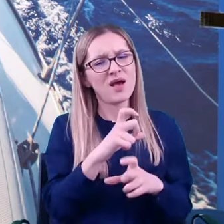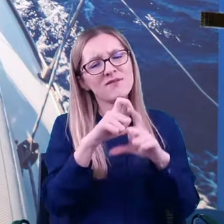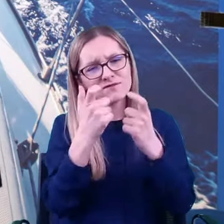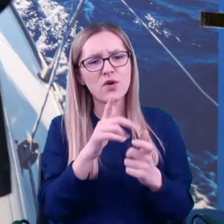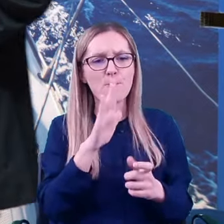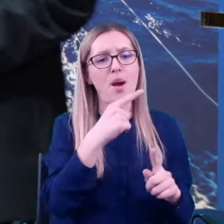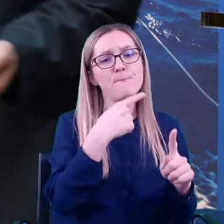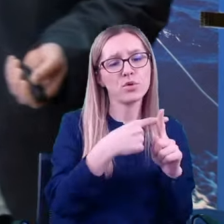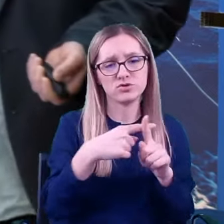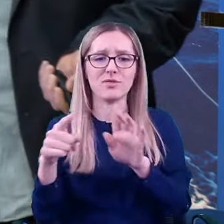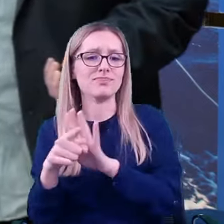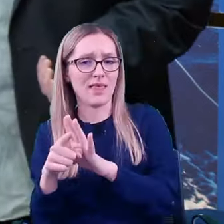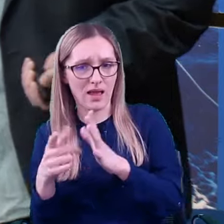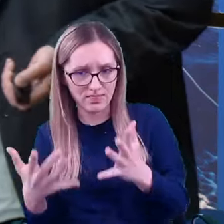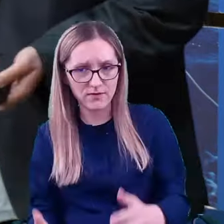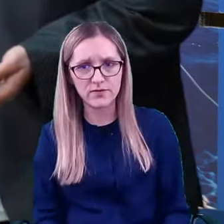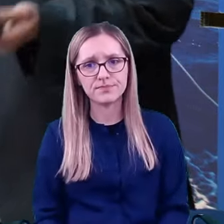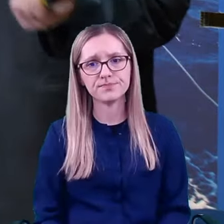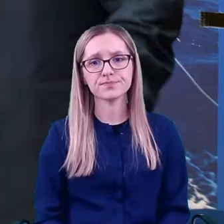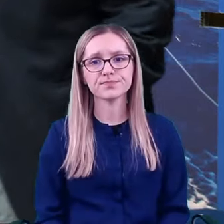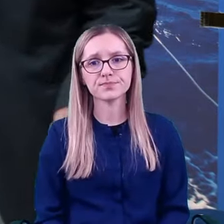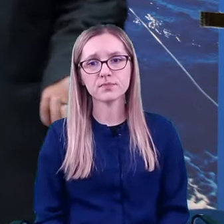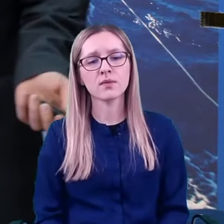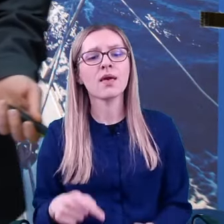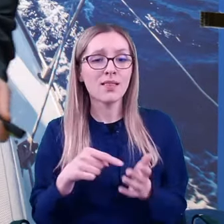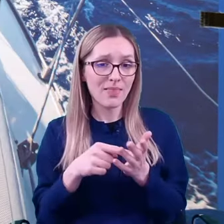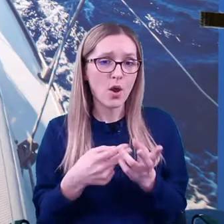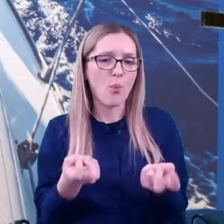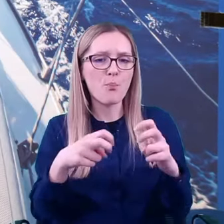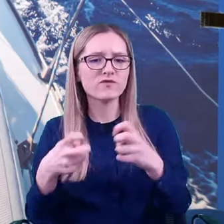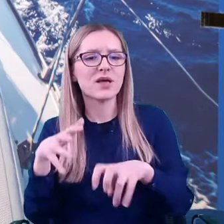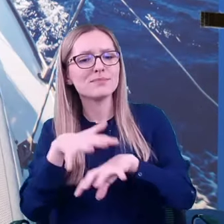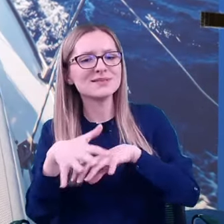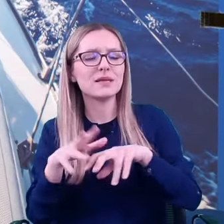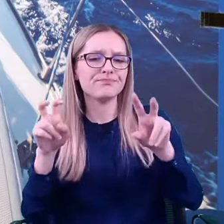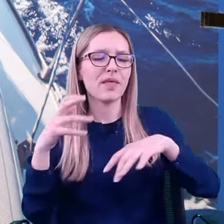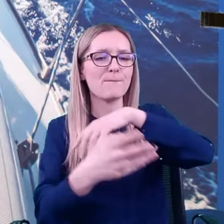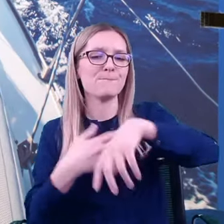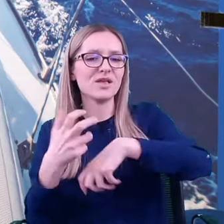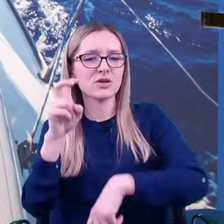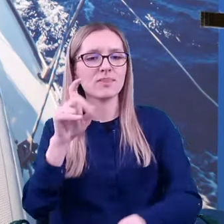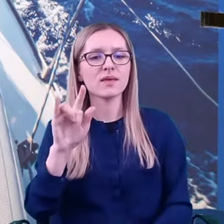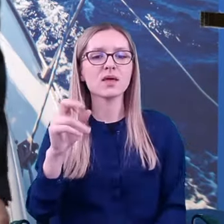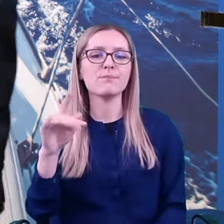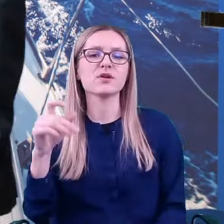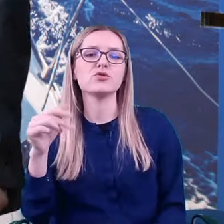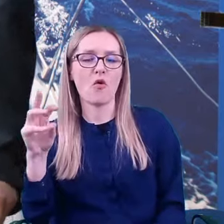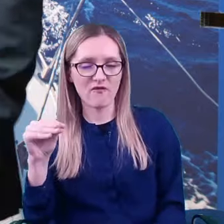Therefore, they are most often found in hybrid systems. Here we have fuel cells, batteries and supercapacitors.